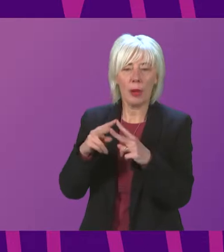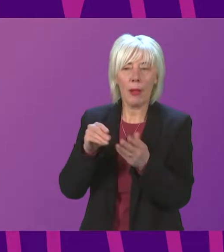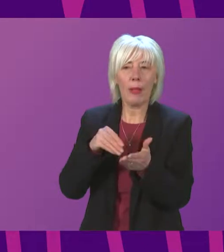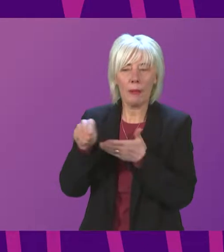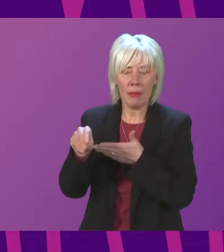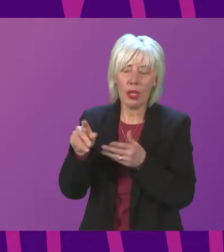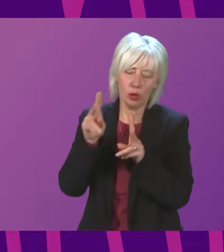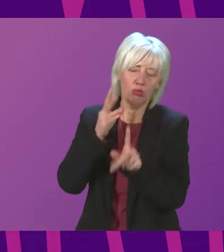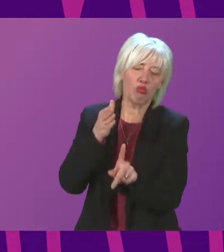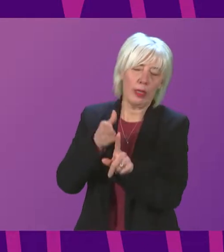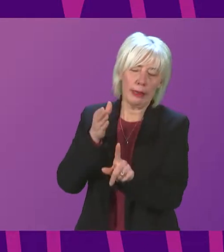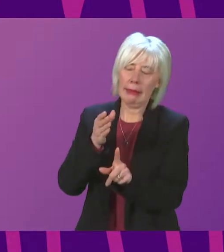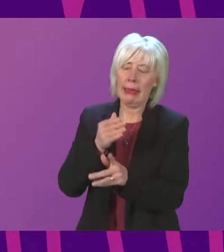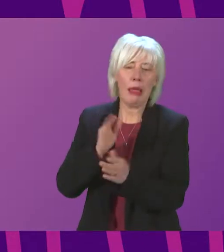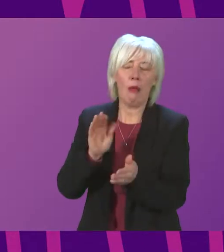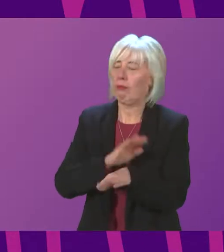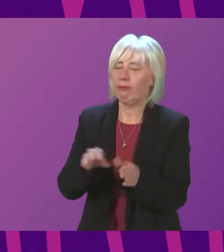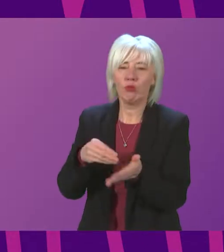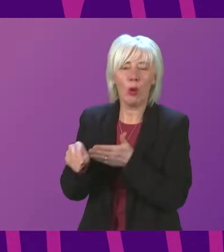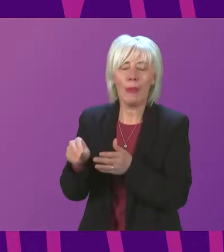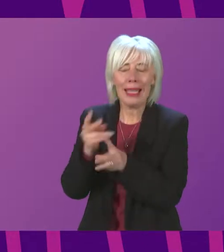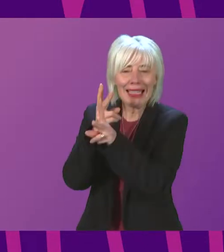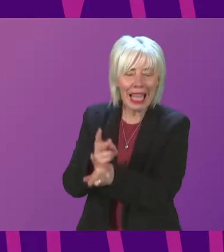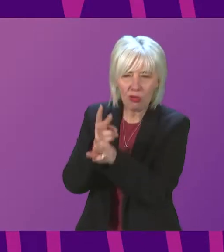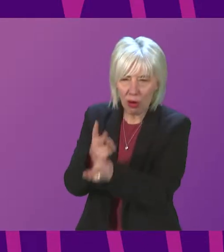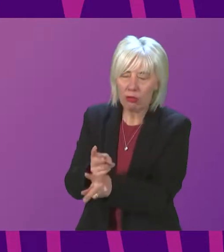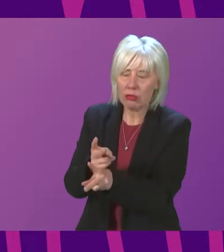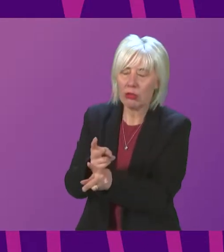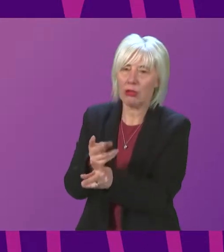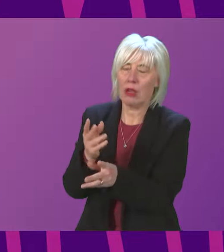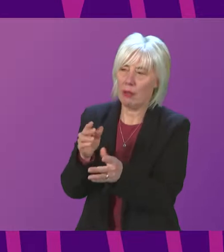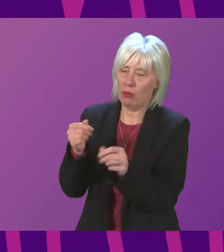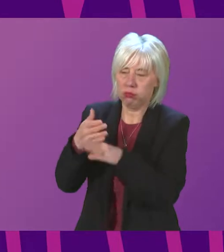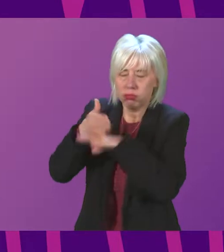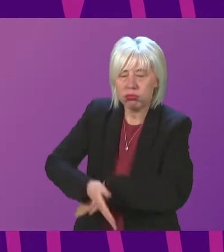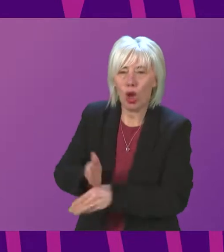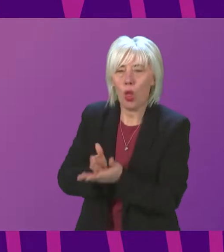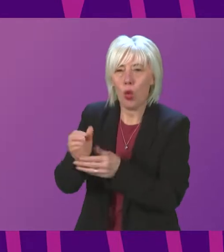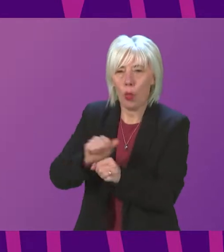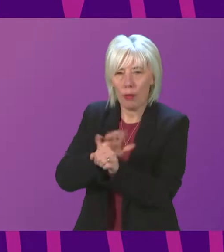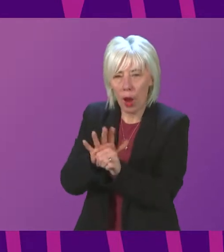increased support that unpaid carers had to provide during the pandemic. Will the Government double it again this year and until it creates the new carers allowance?